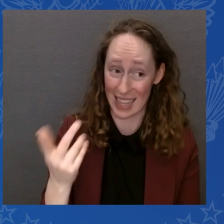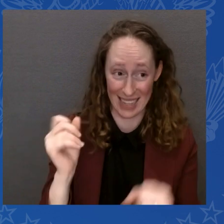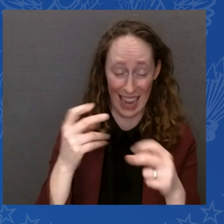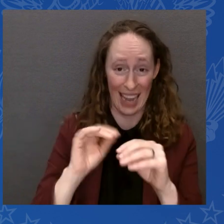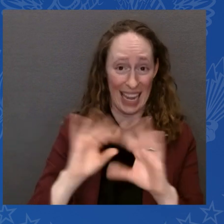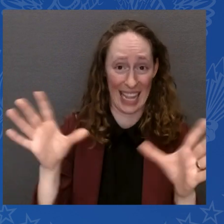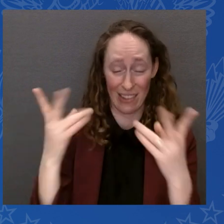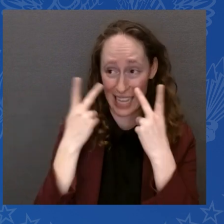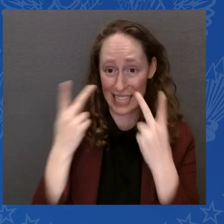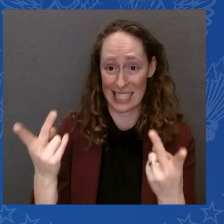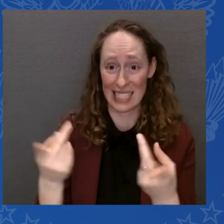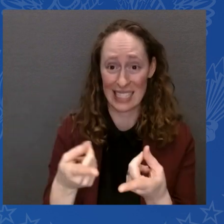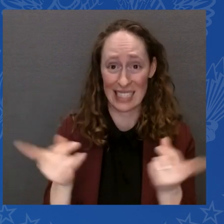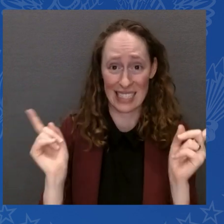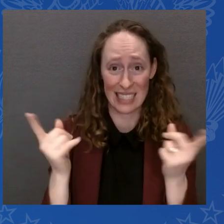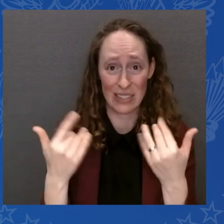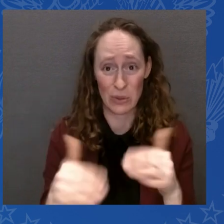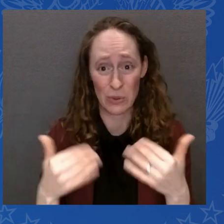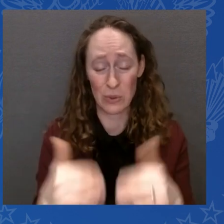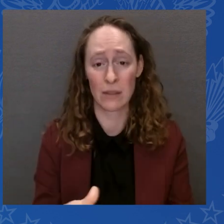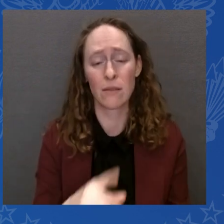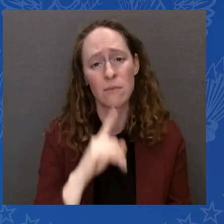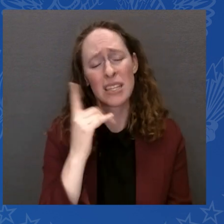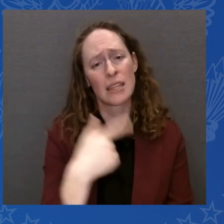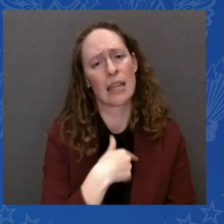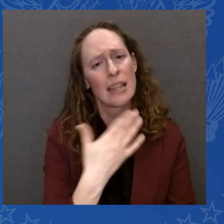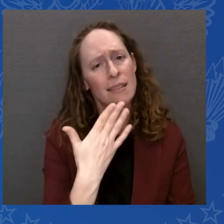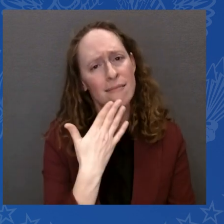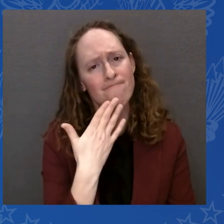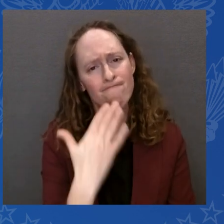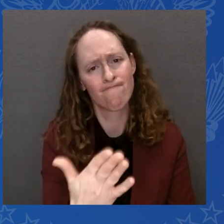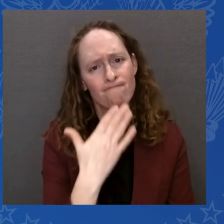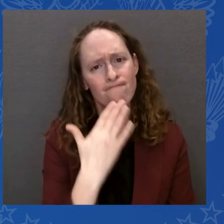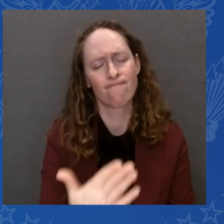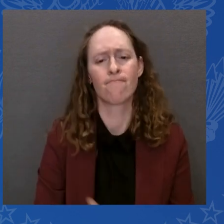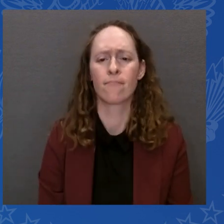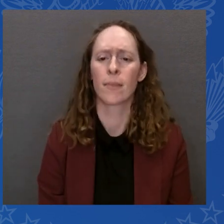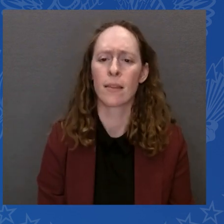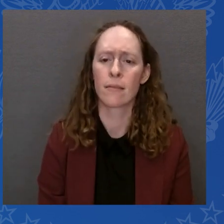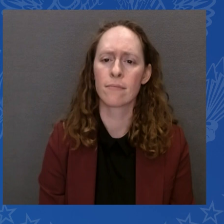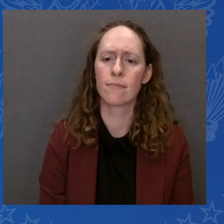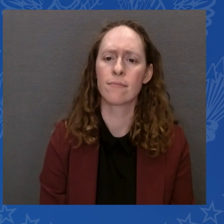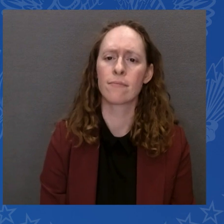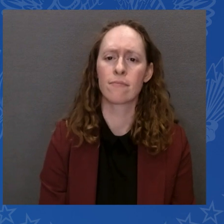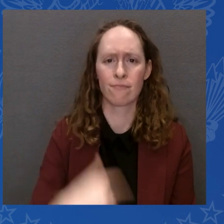when we were talking about it coming. We -- we told the governor that we'd do everything we can,